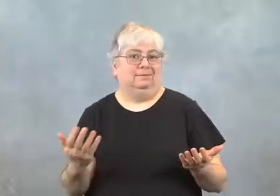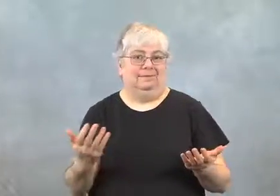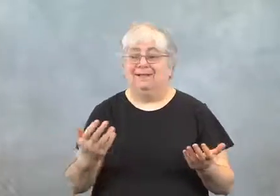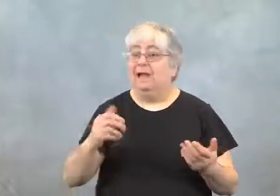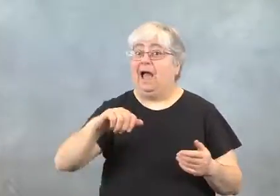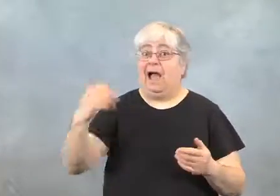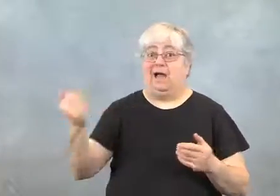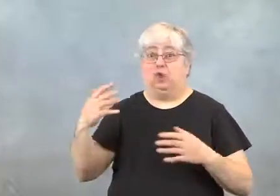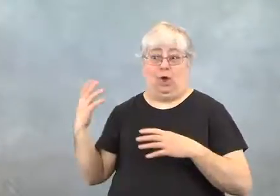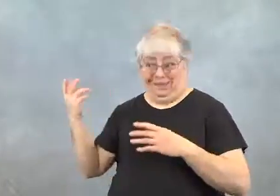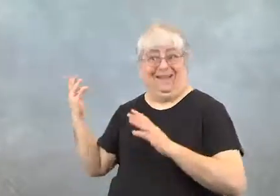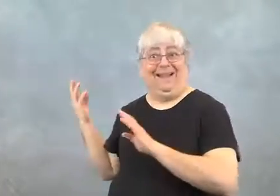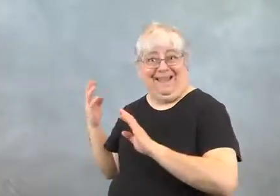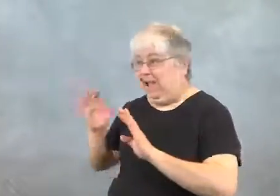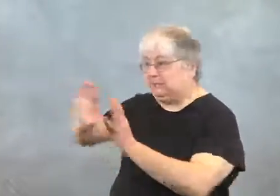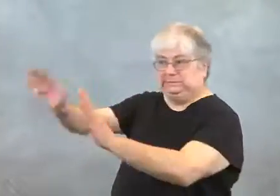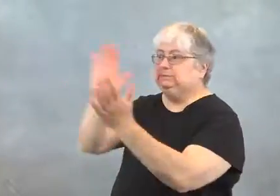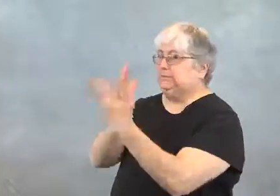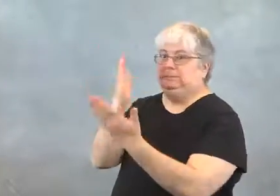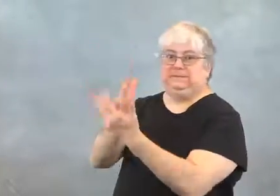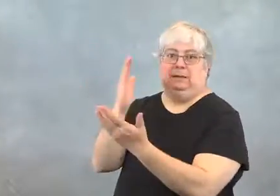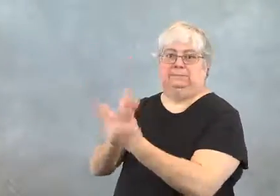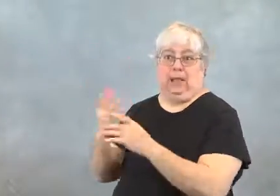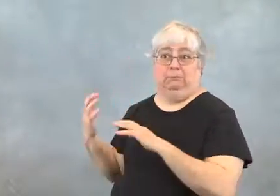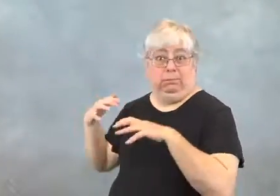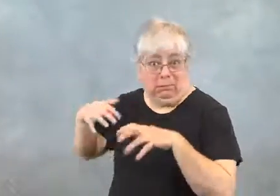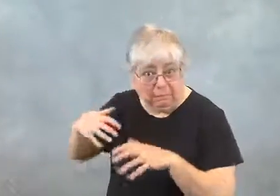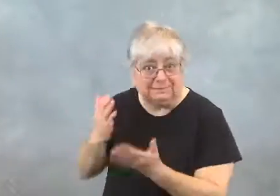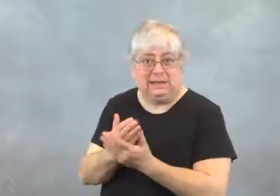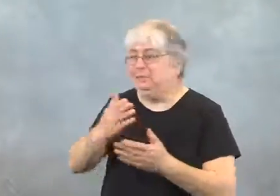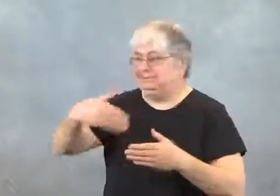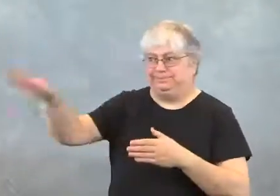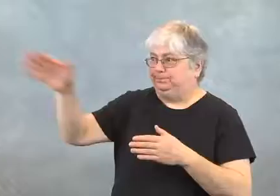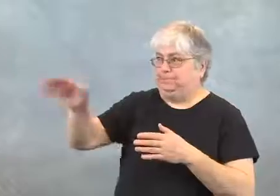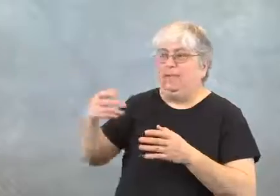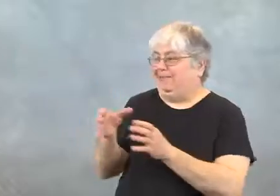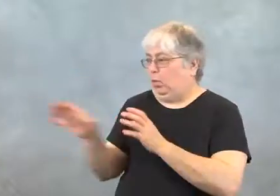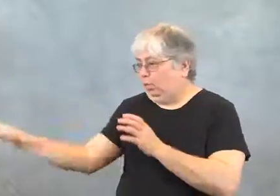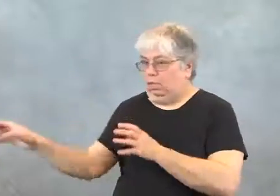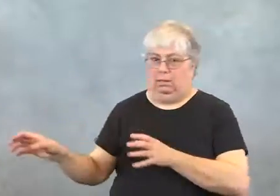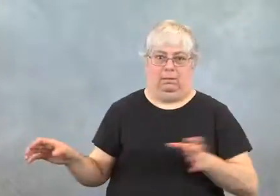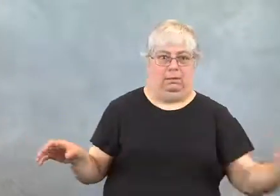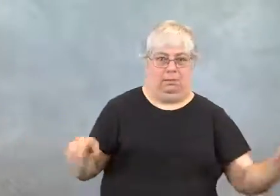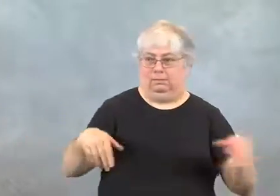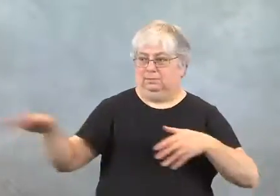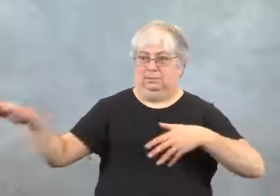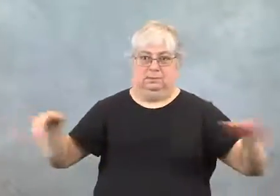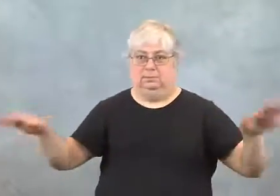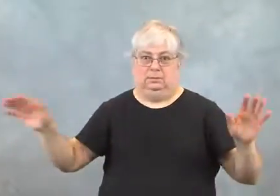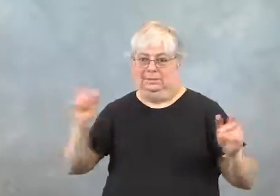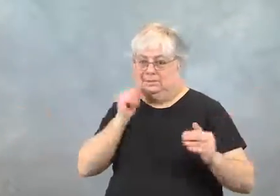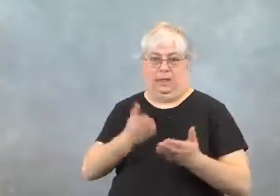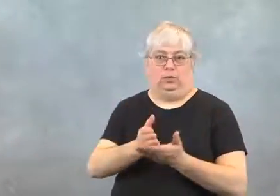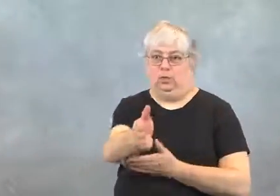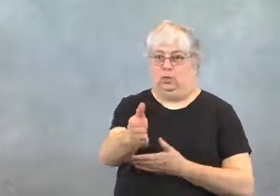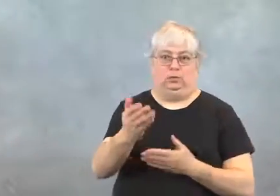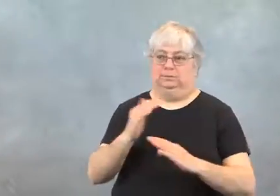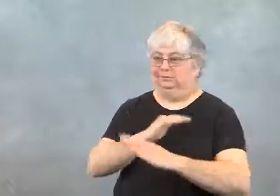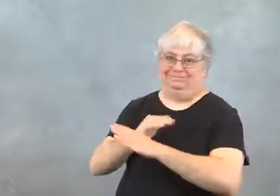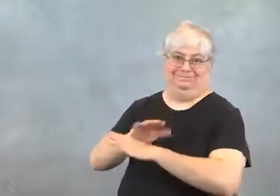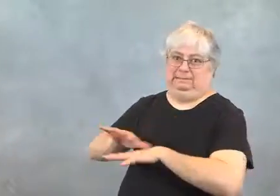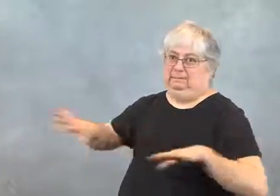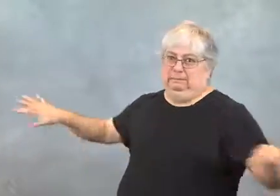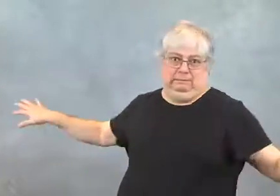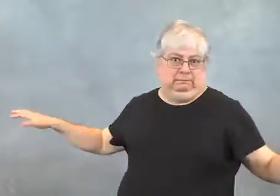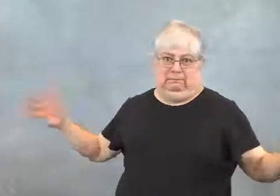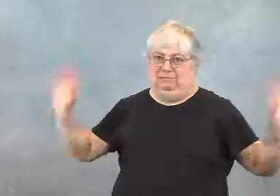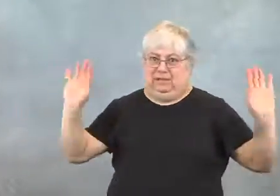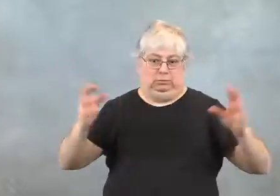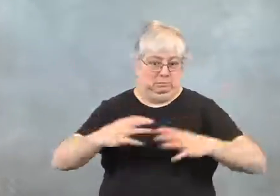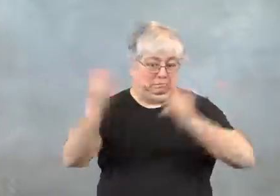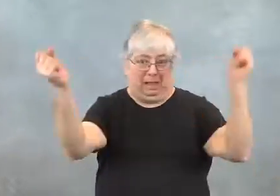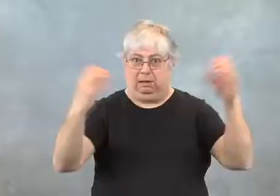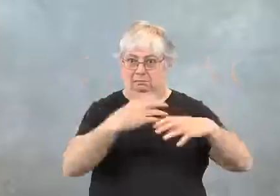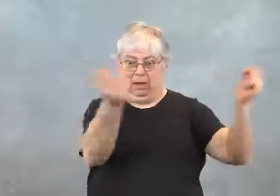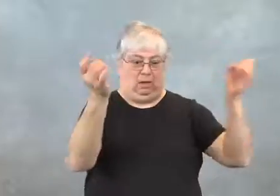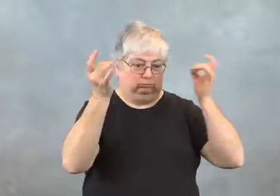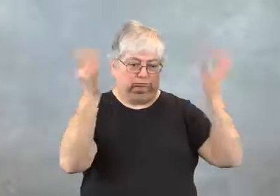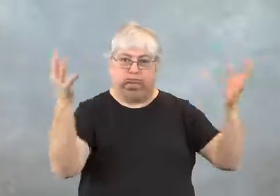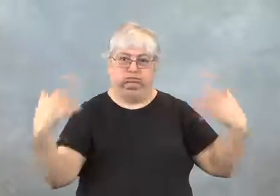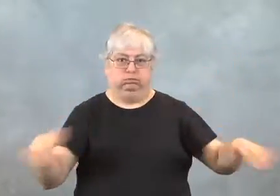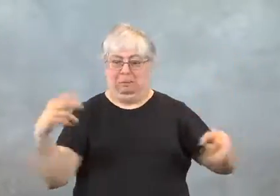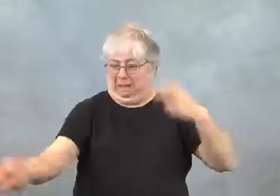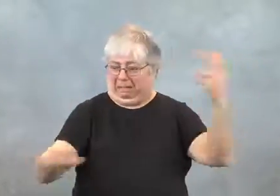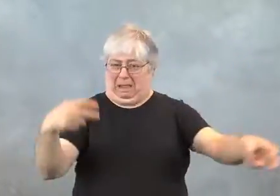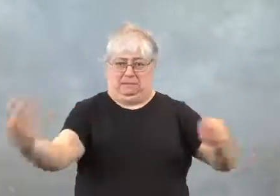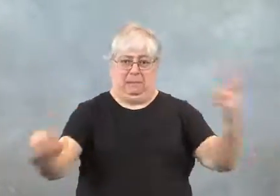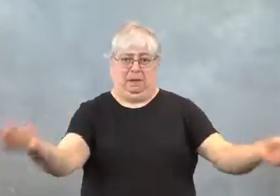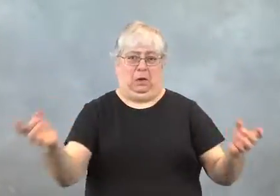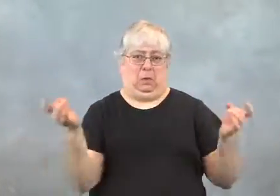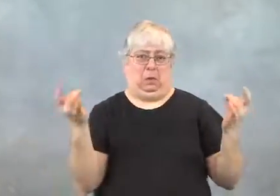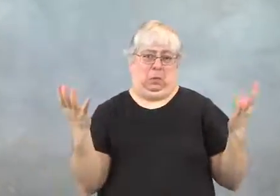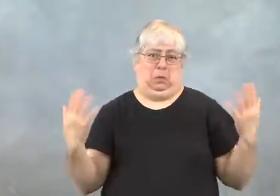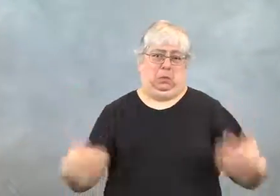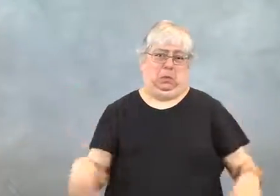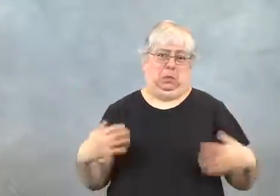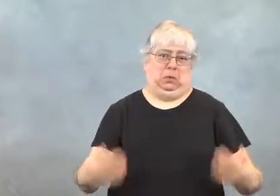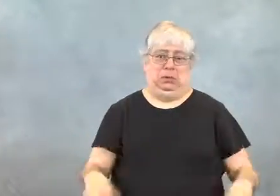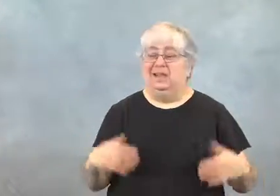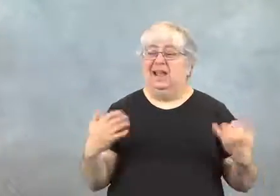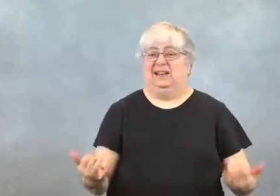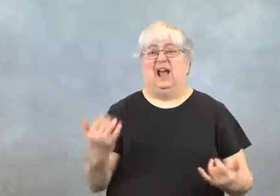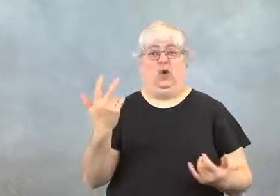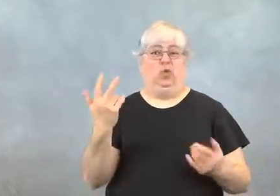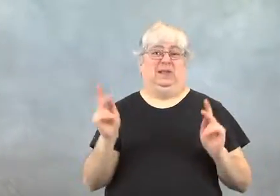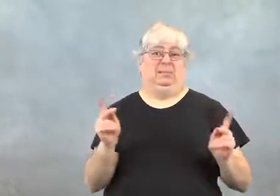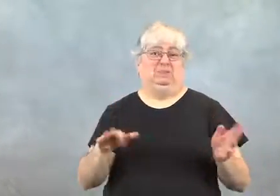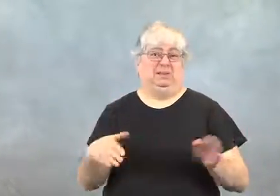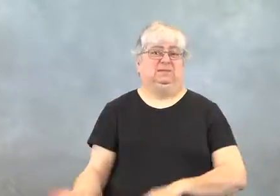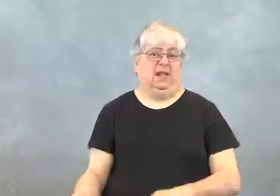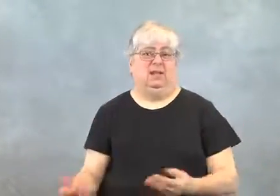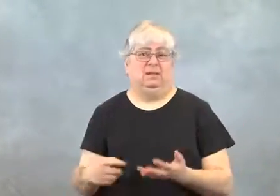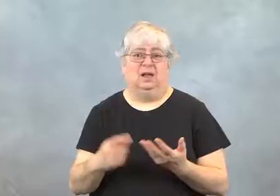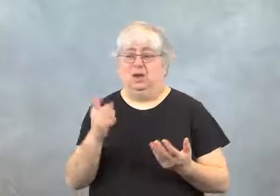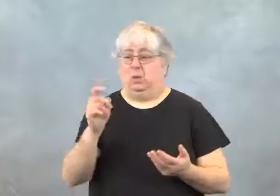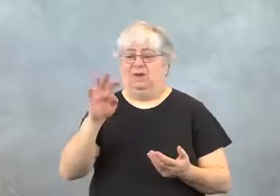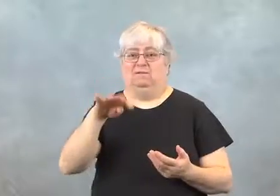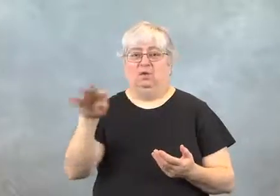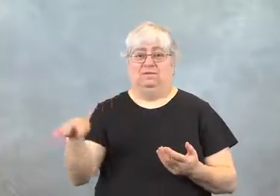The remaining runners were diverted, and could not go through the carnage.